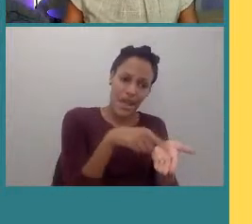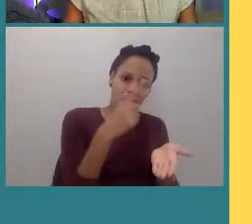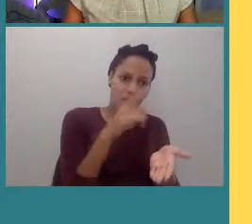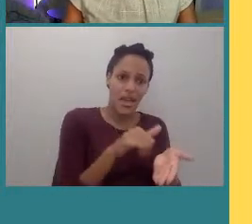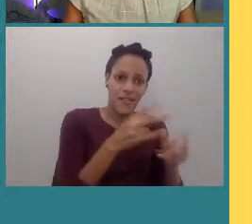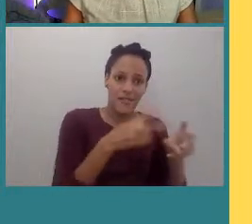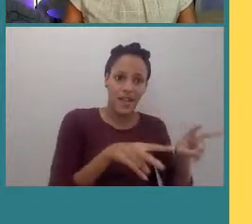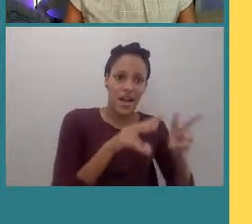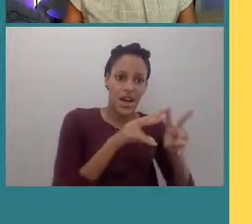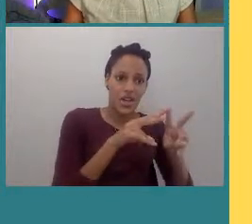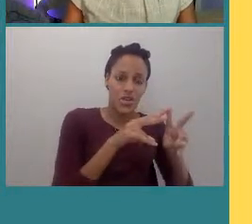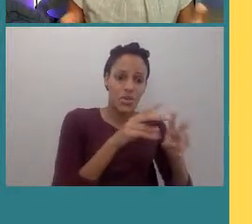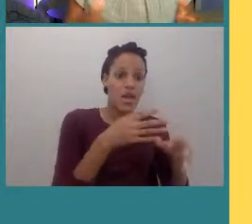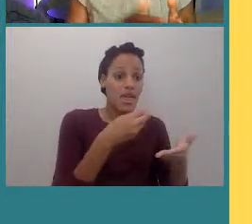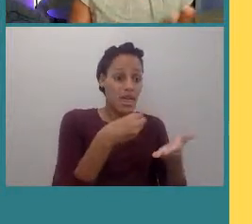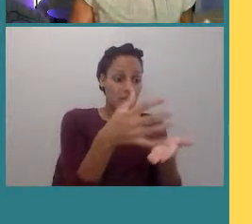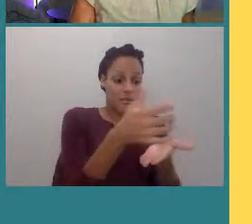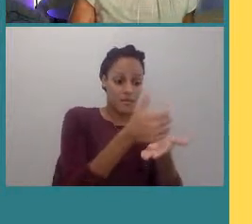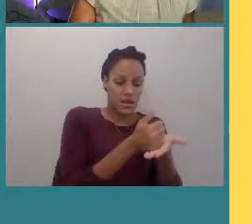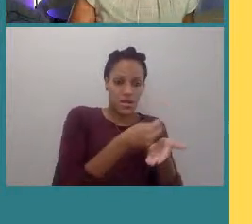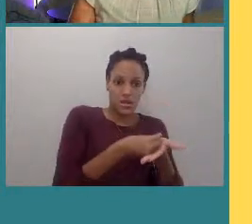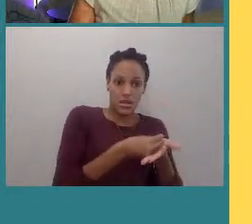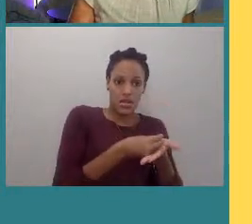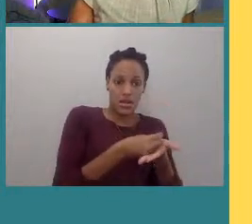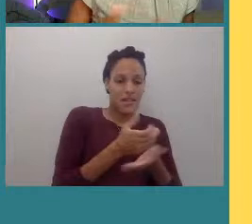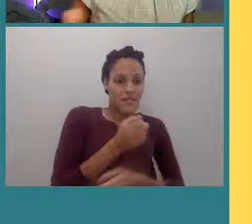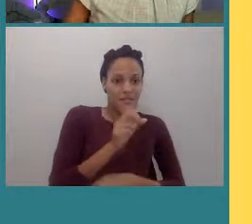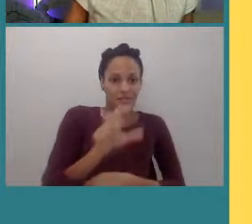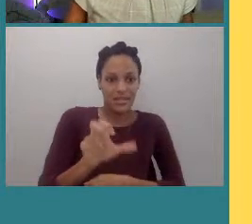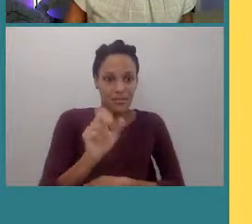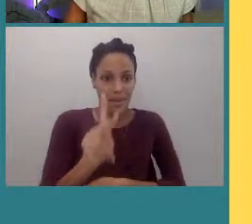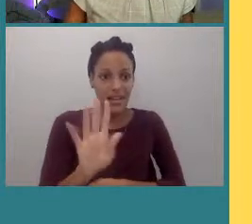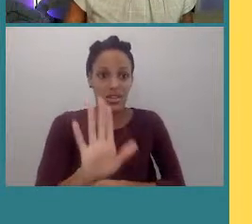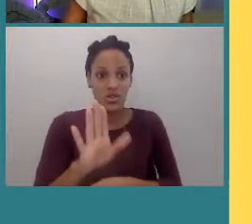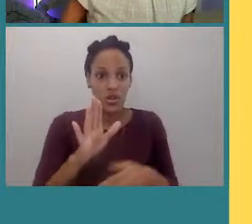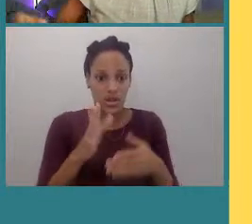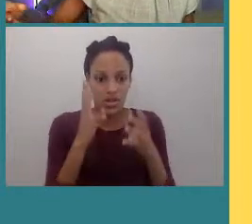your creative pursuits, keeping your personal money separate from your creative money so